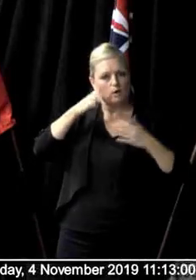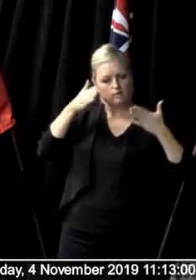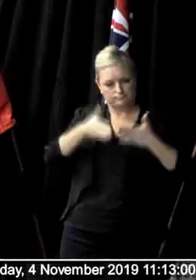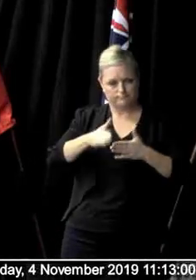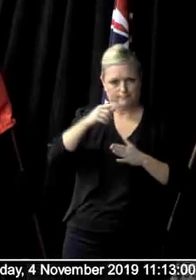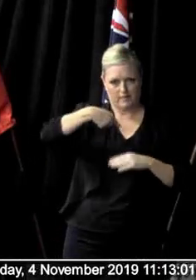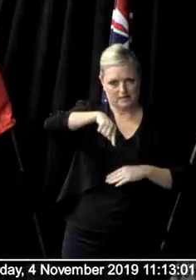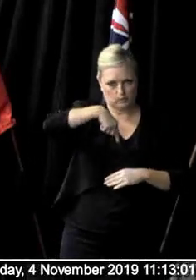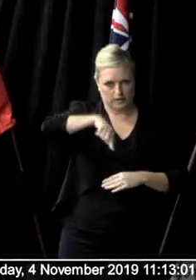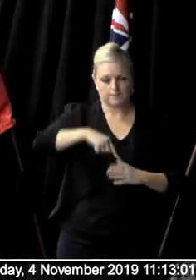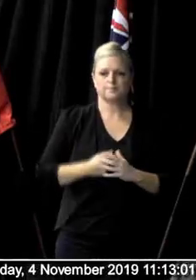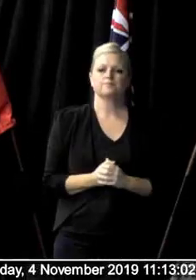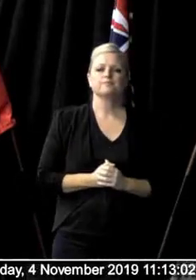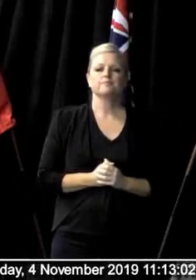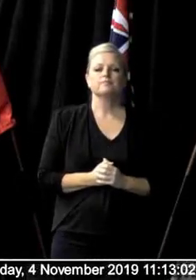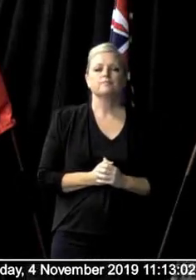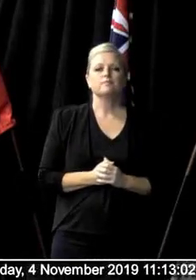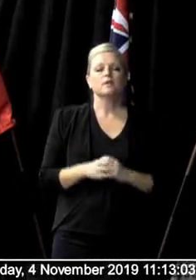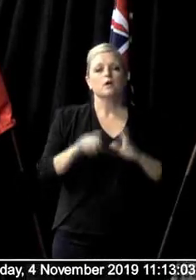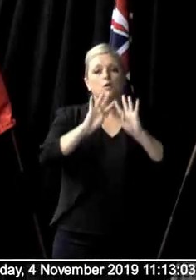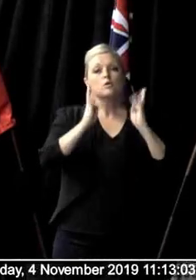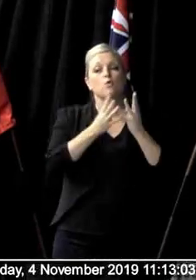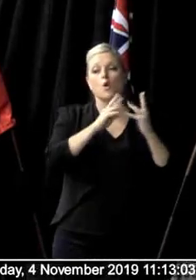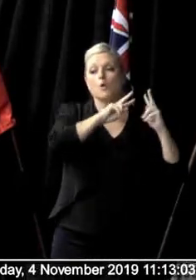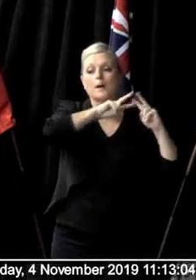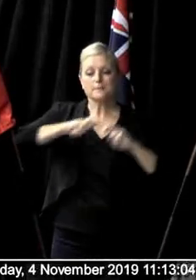This Commission is committed to putting people with a disability